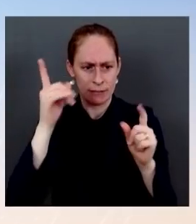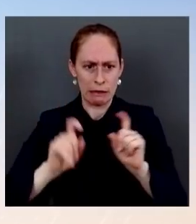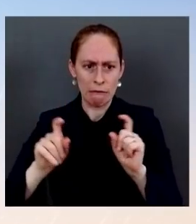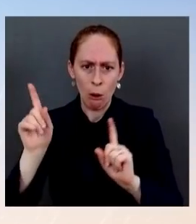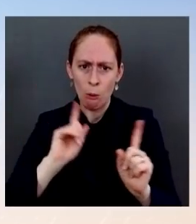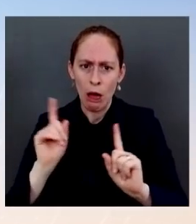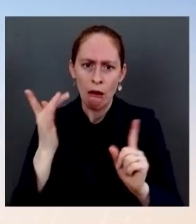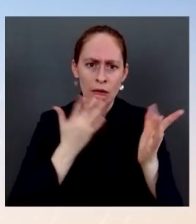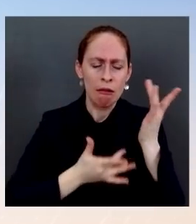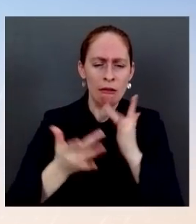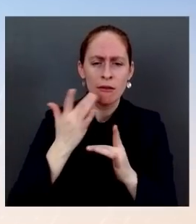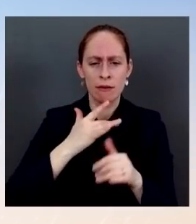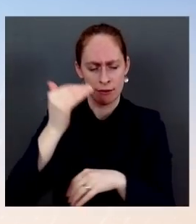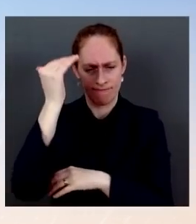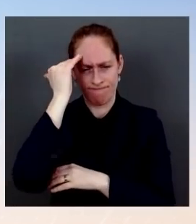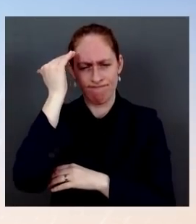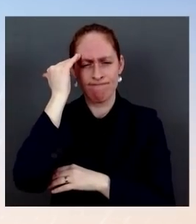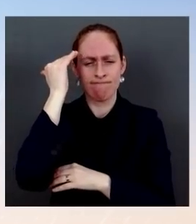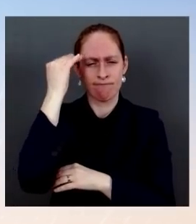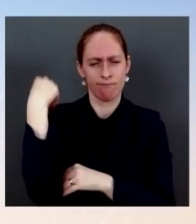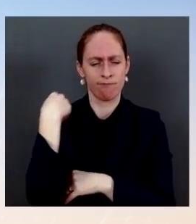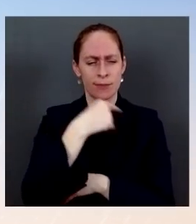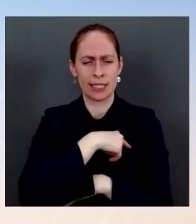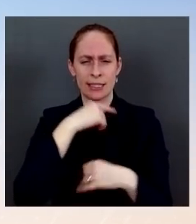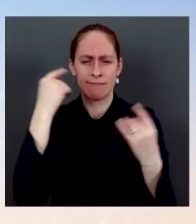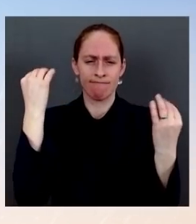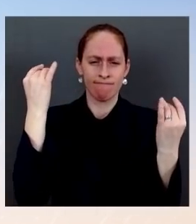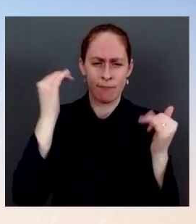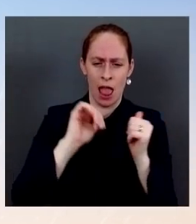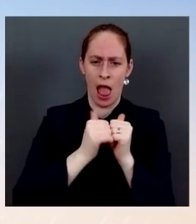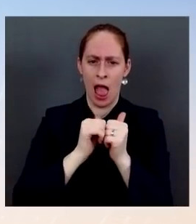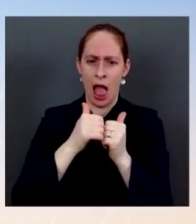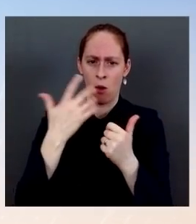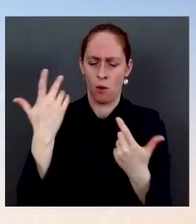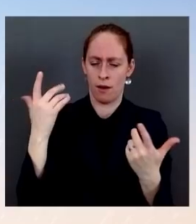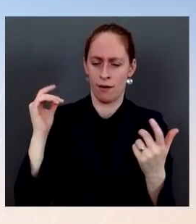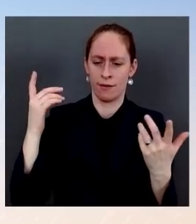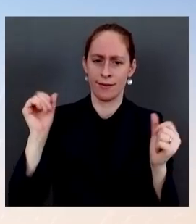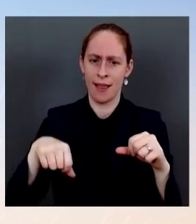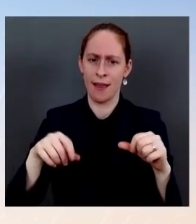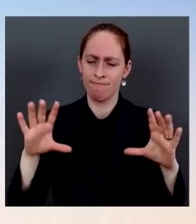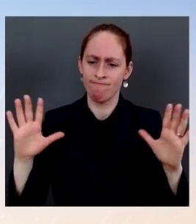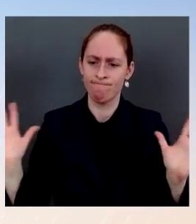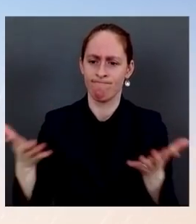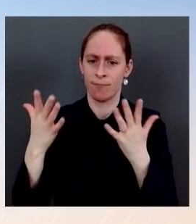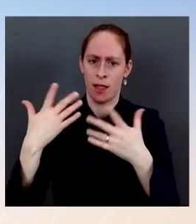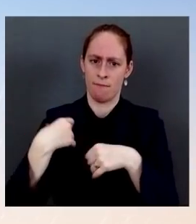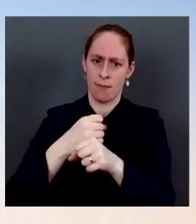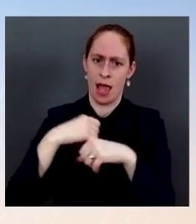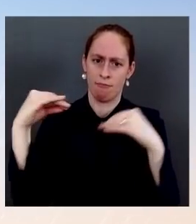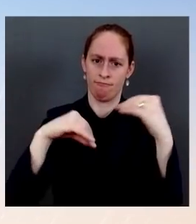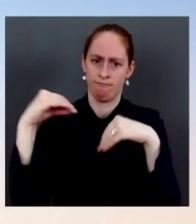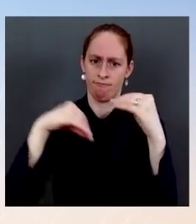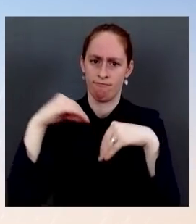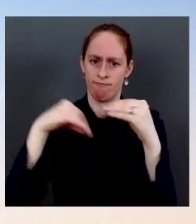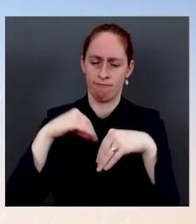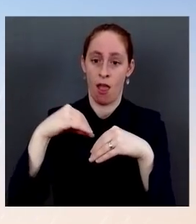That's why he used the Defense Production Act to expand the supply of at-home tests. Without that, we wouldn't have the supply in the market.